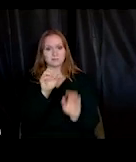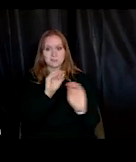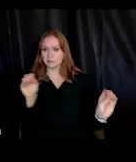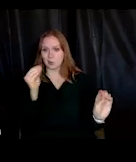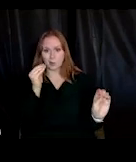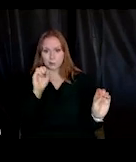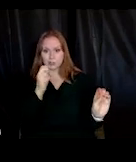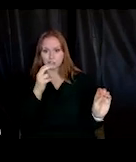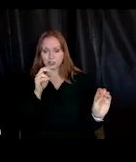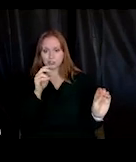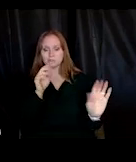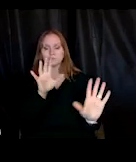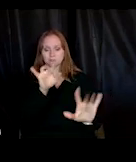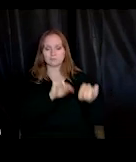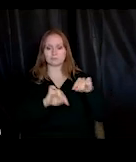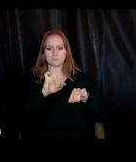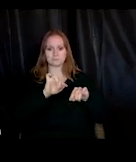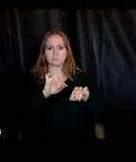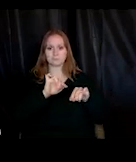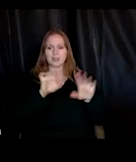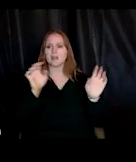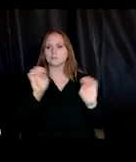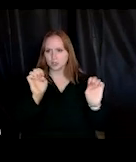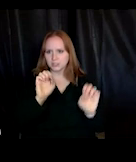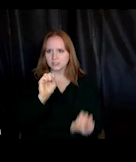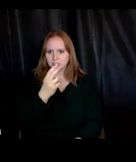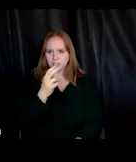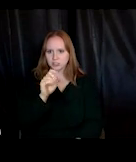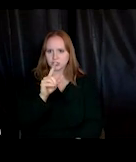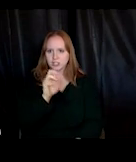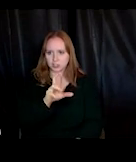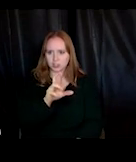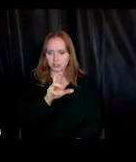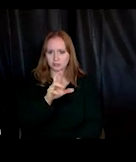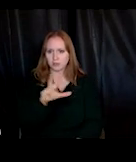or, excuse me, are in emergency shelter. 30% are unsheltered.